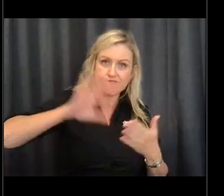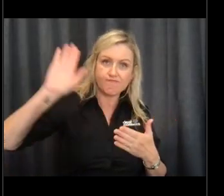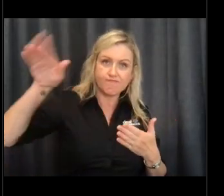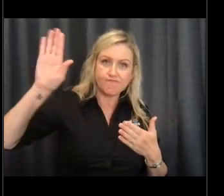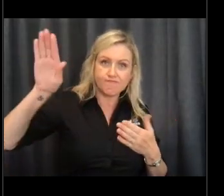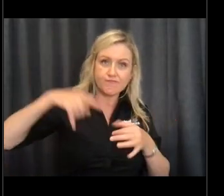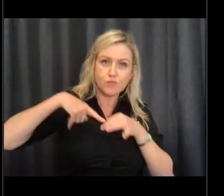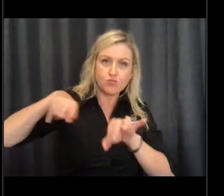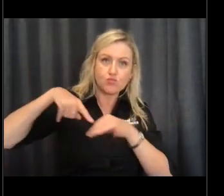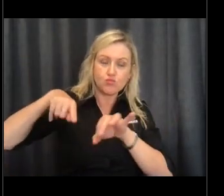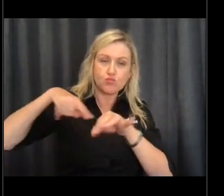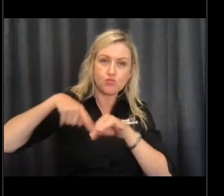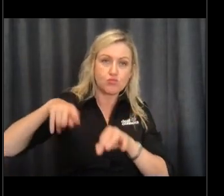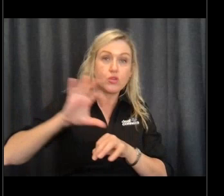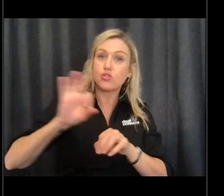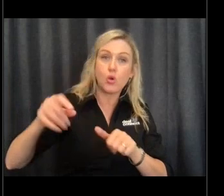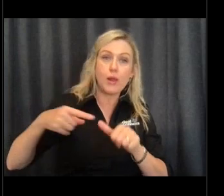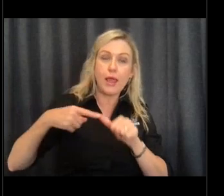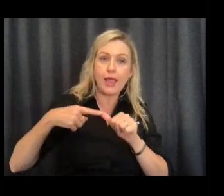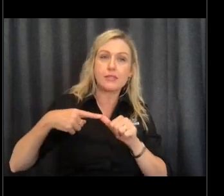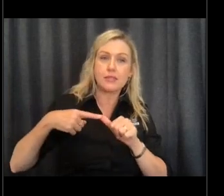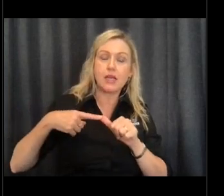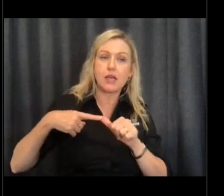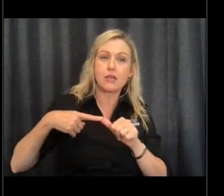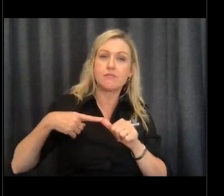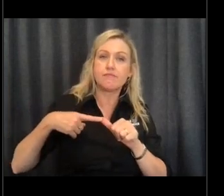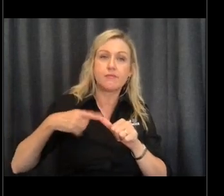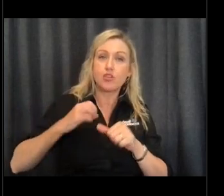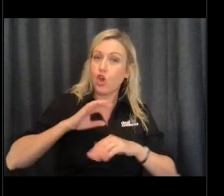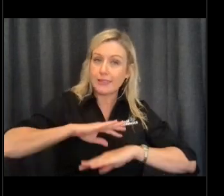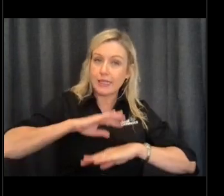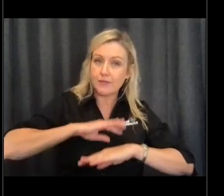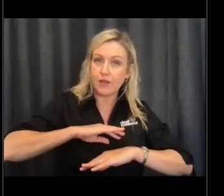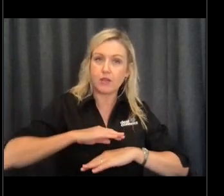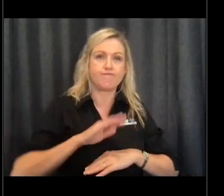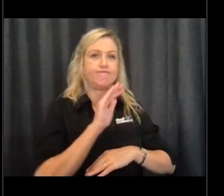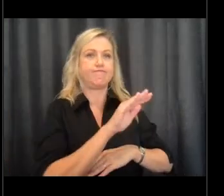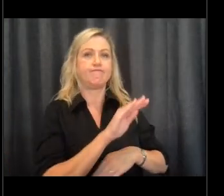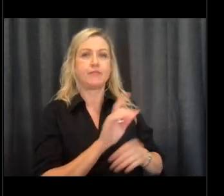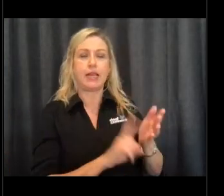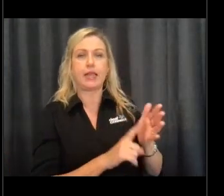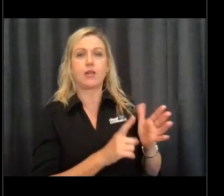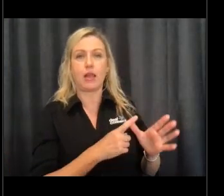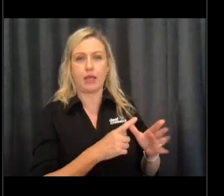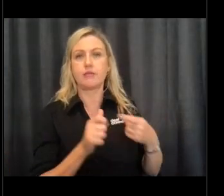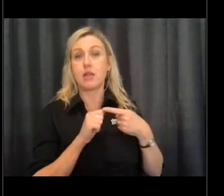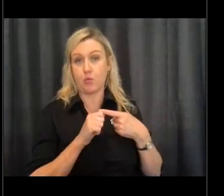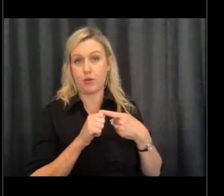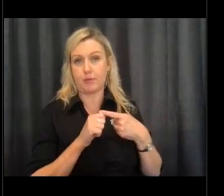If they're not answering to your satisfaction come and ask questions of us. That's number 1.